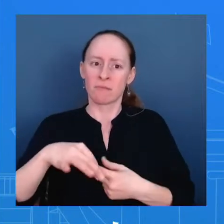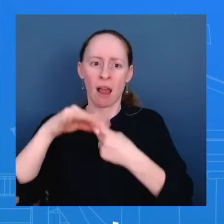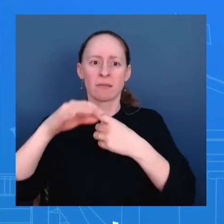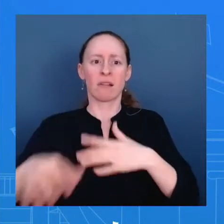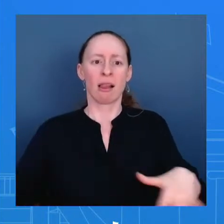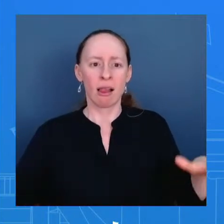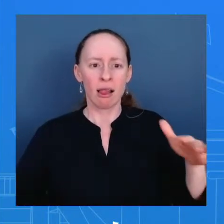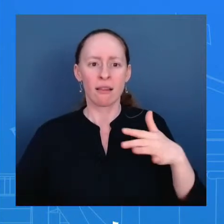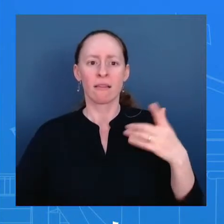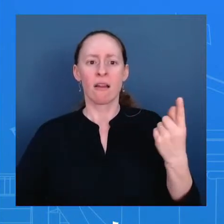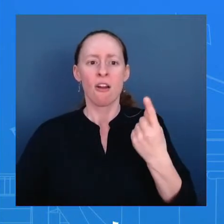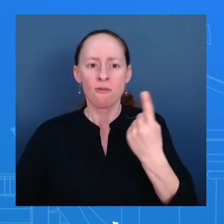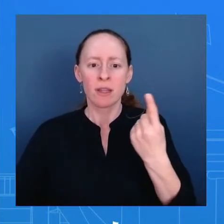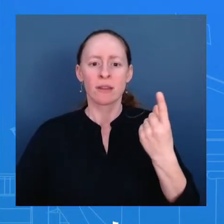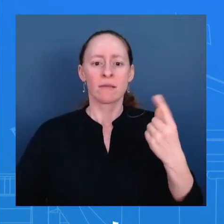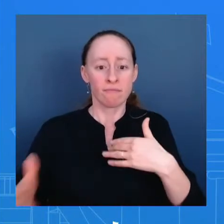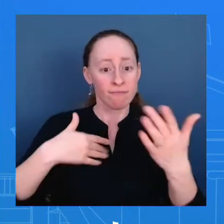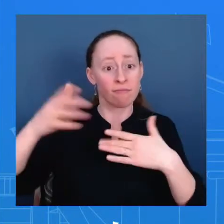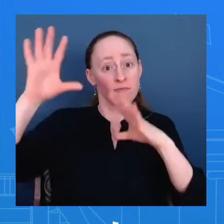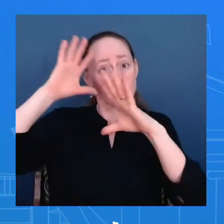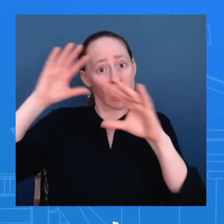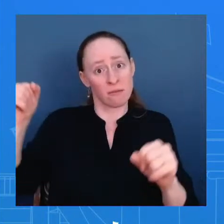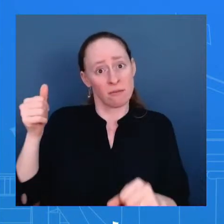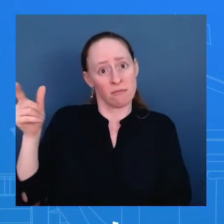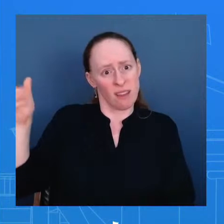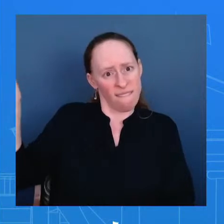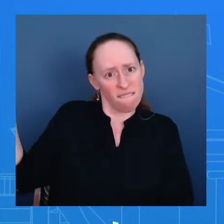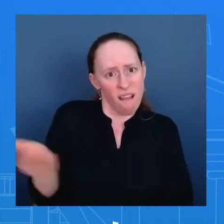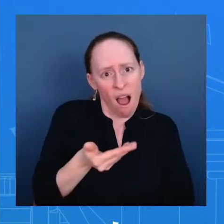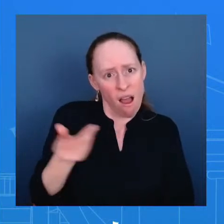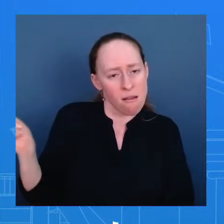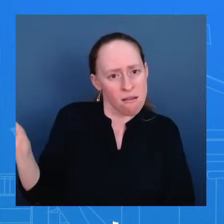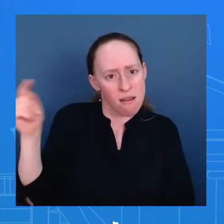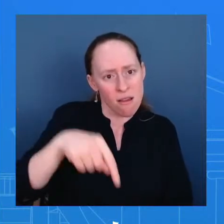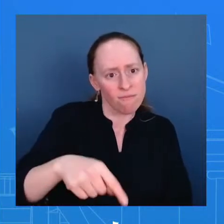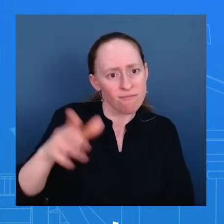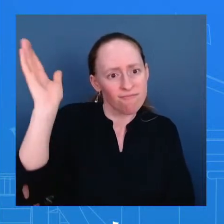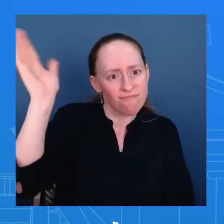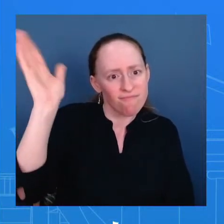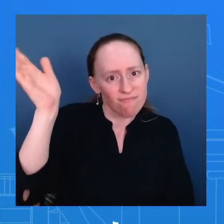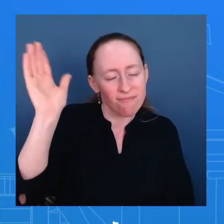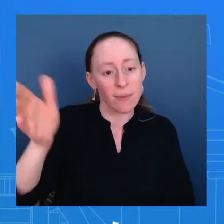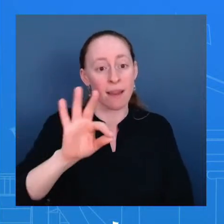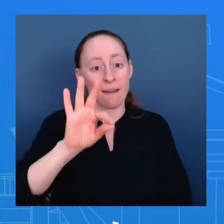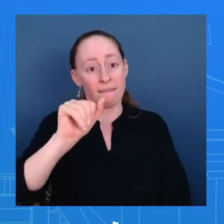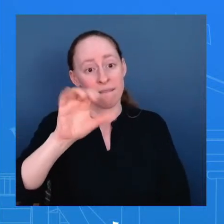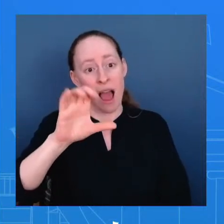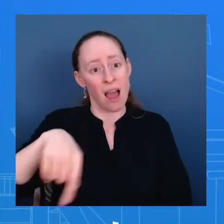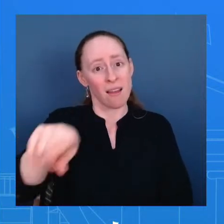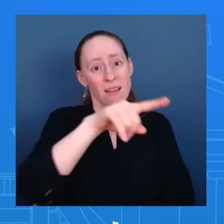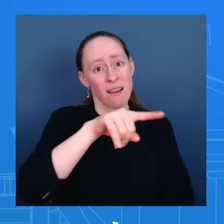voted on by the faculty today to indeed receive an honorary doctorate, which we conferred on Sunday.